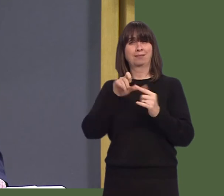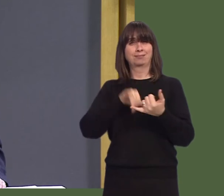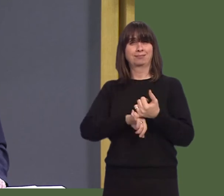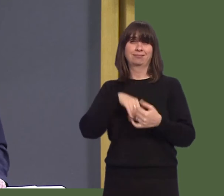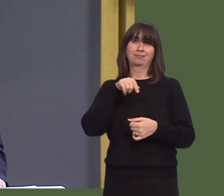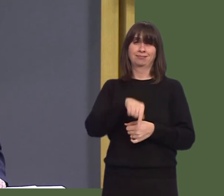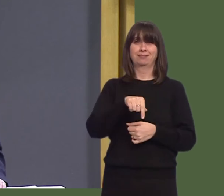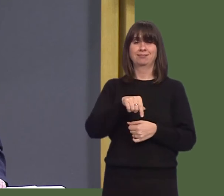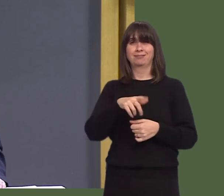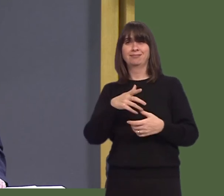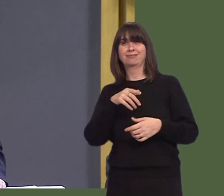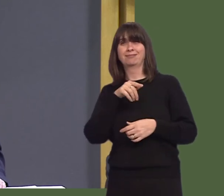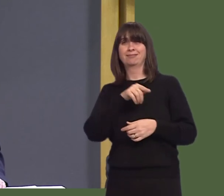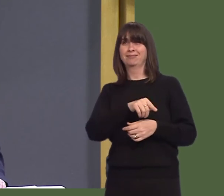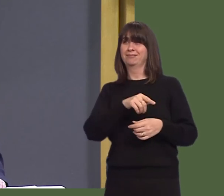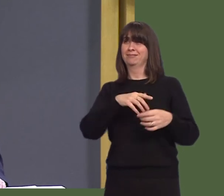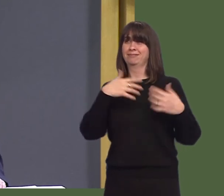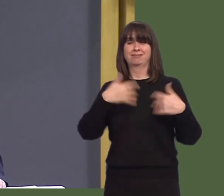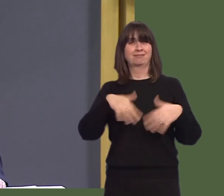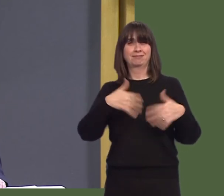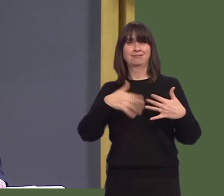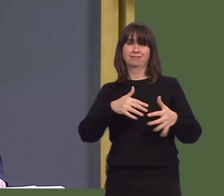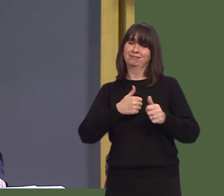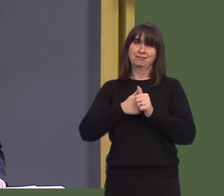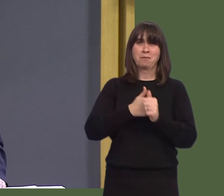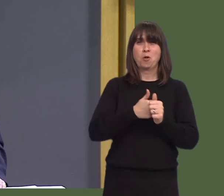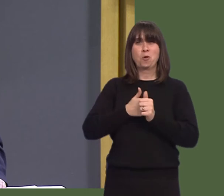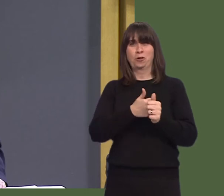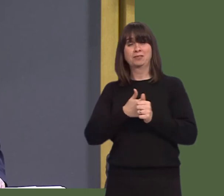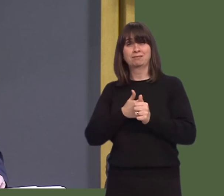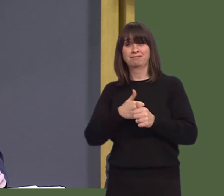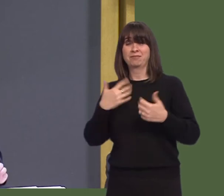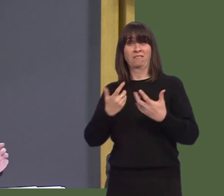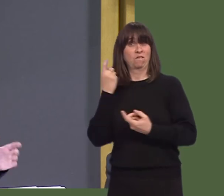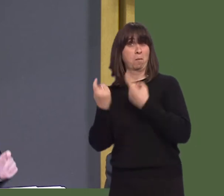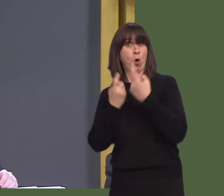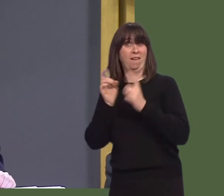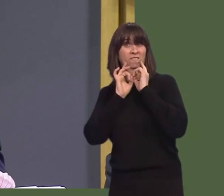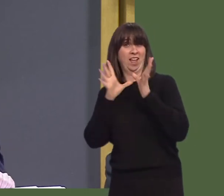What discussions has the First Minister had with the UK Government on the post-Brexit economic forecast for Wales?